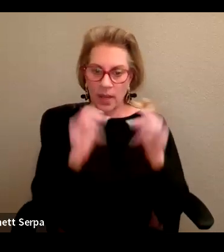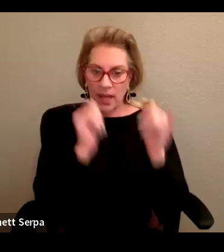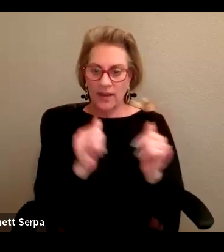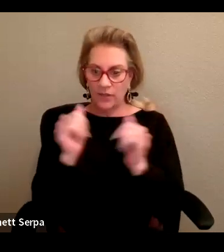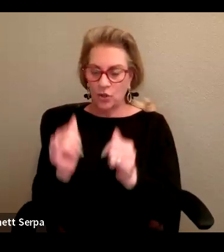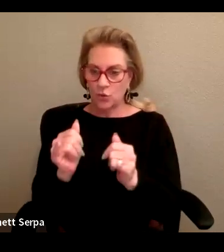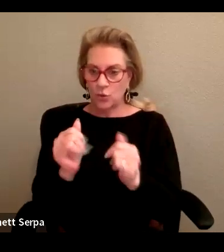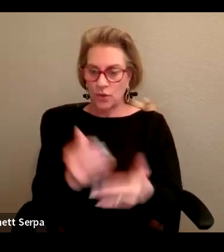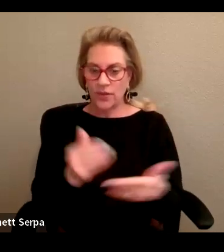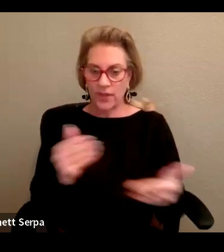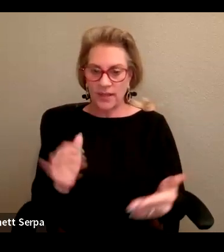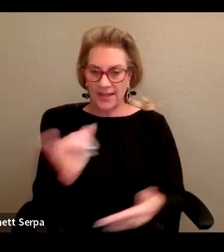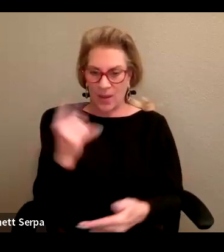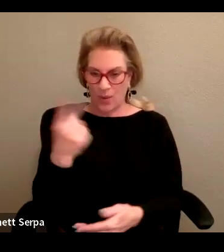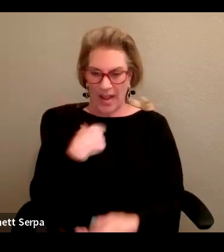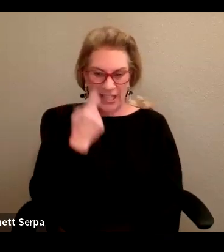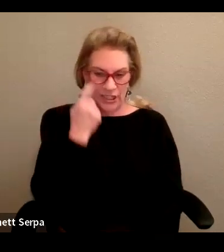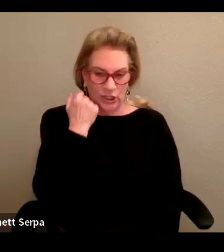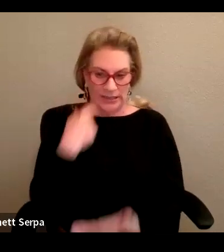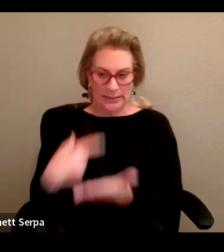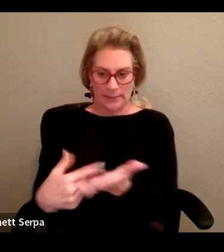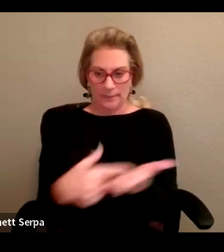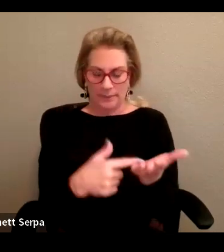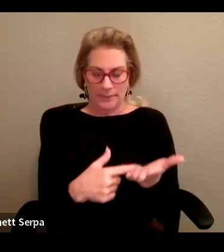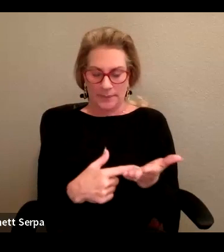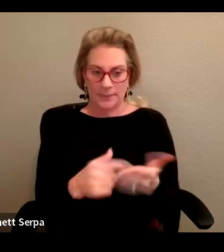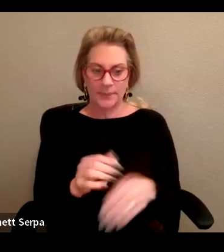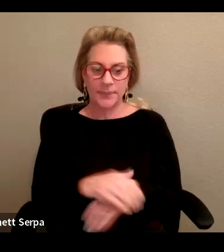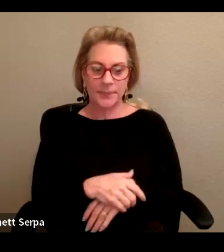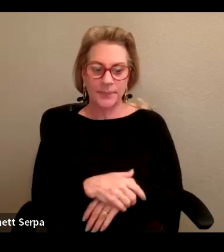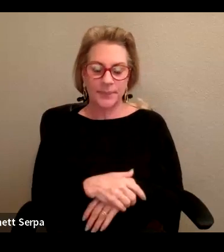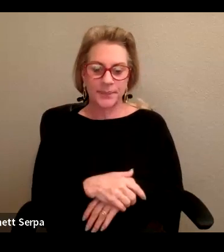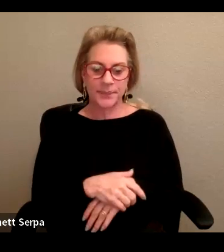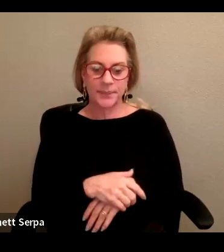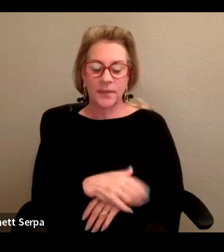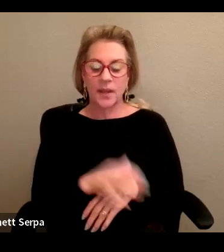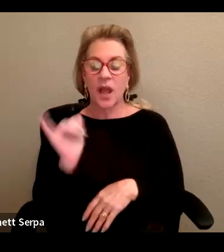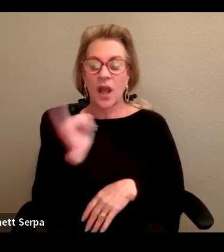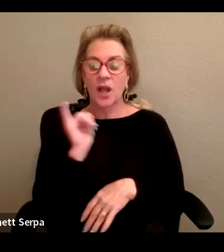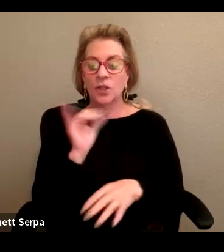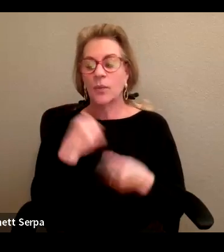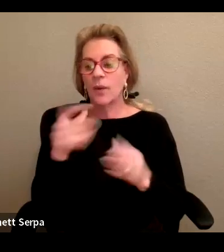such as the ones that I just went over a minute ago and they also provide policy recommendations